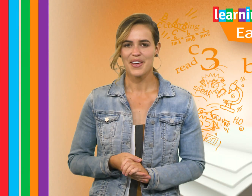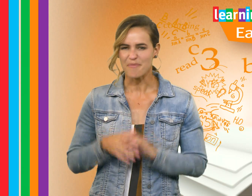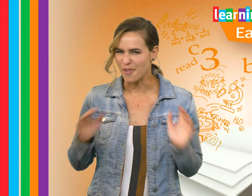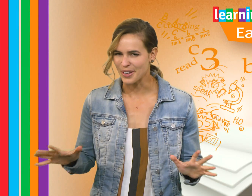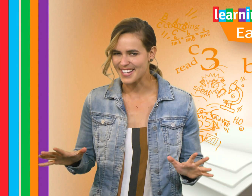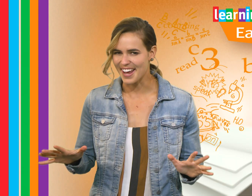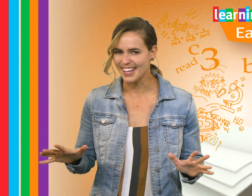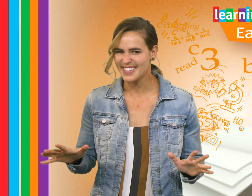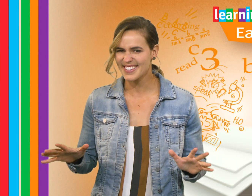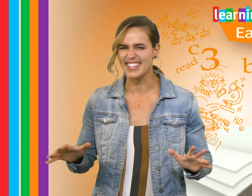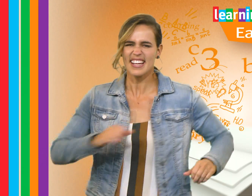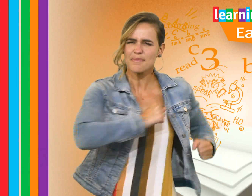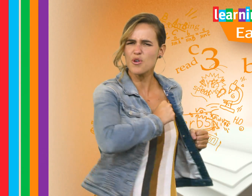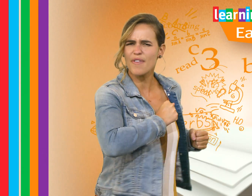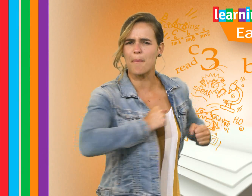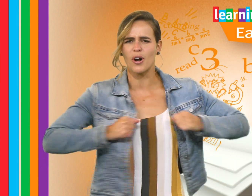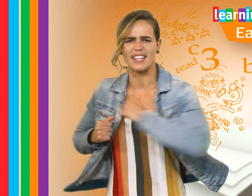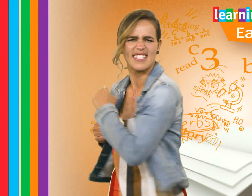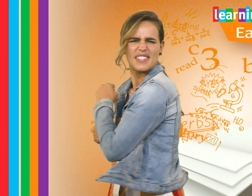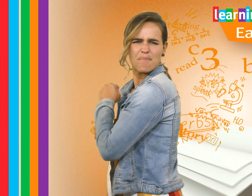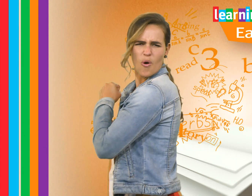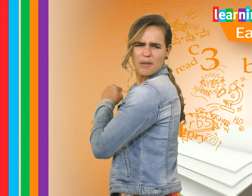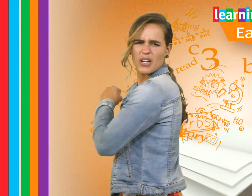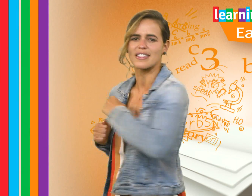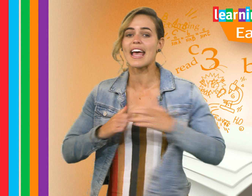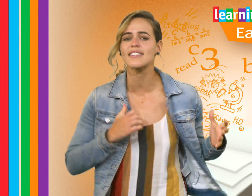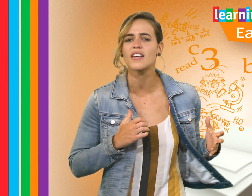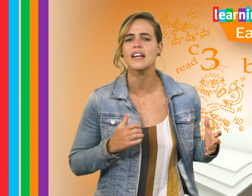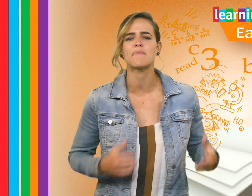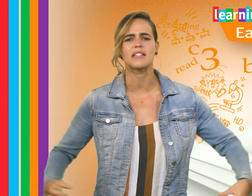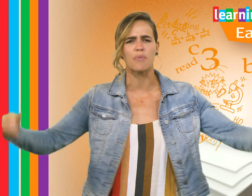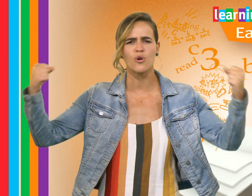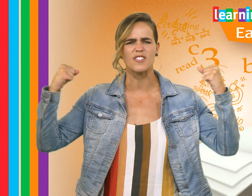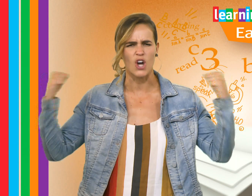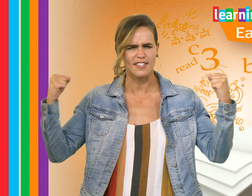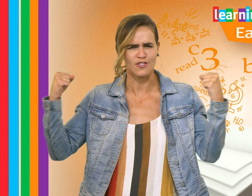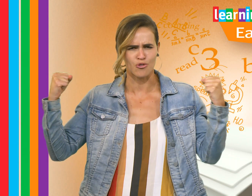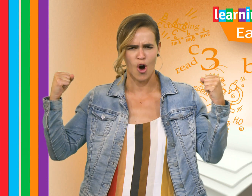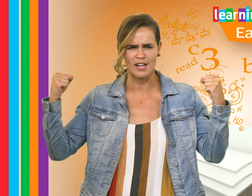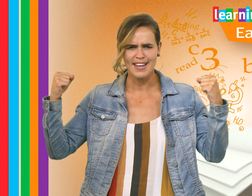Before we start our lessons, let’s move our bodies. It’s important because exercise makes bones nice and strong.